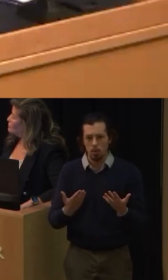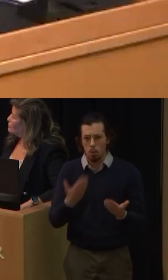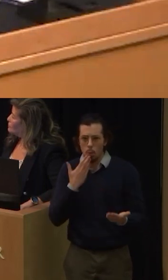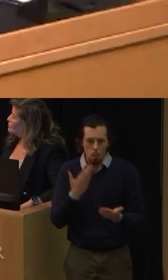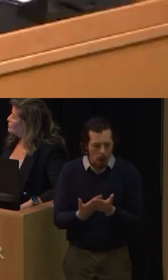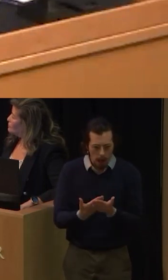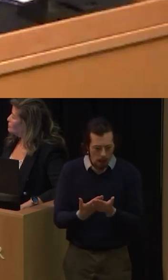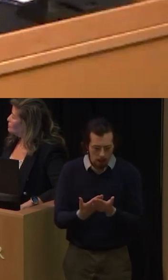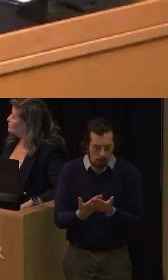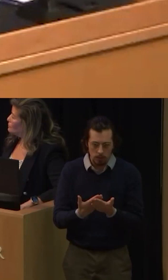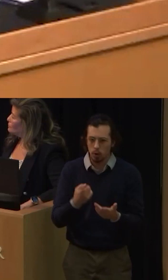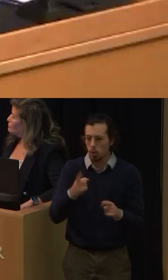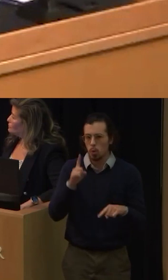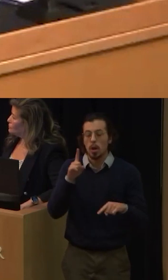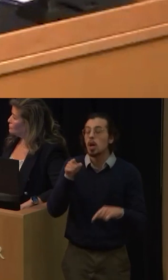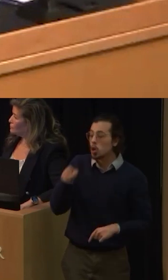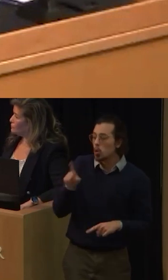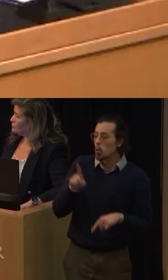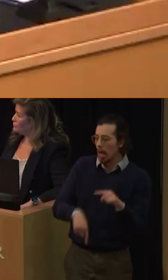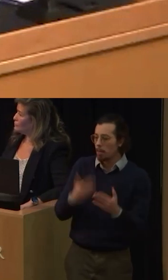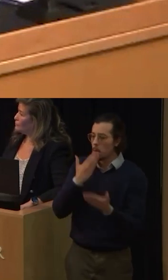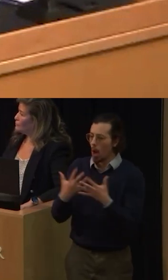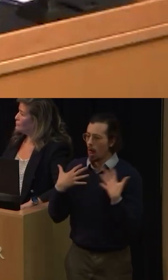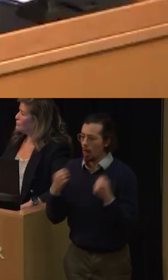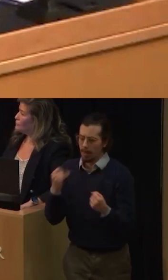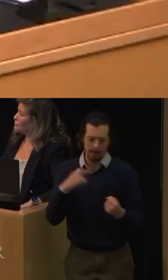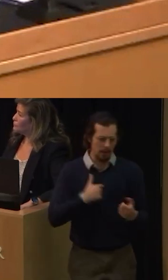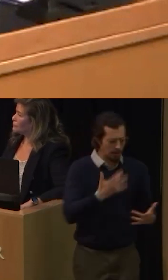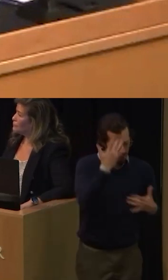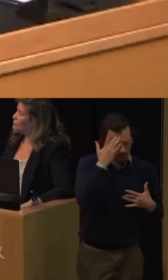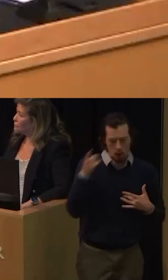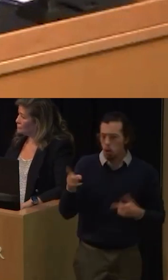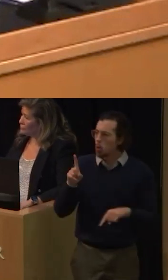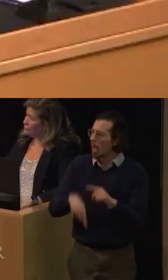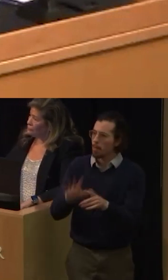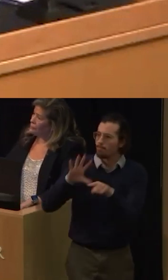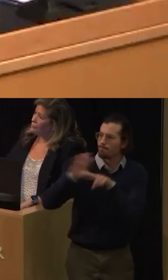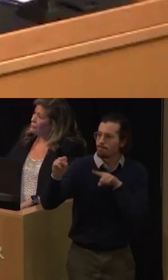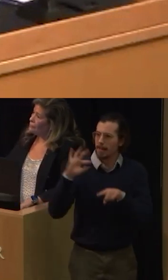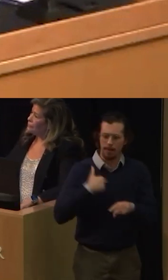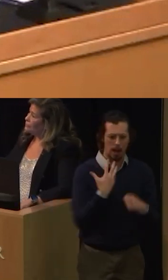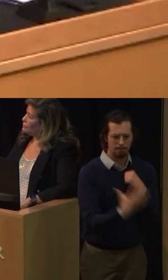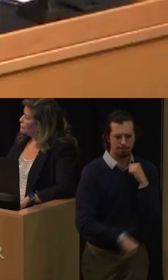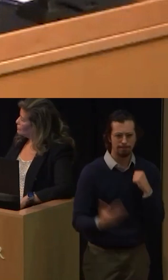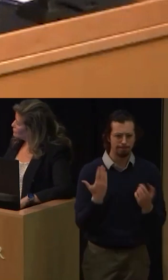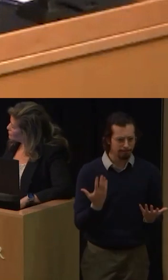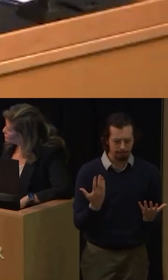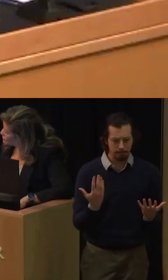That's what Ubuntu means: You cannot be well if I am sick. You cannot be prosperous if I am destitute, and until we see one another like that,